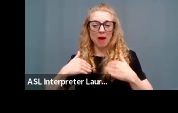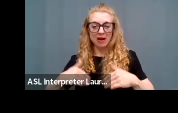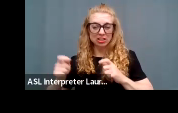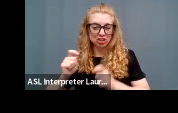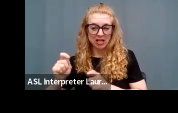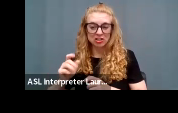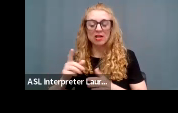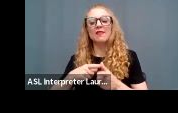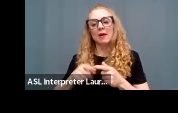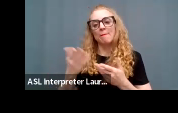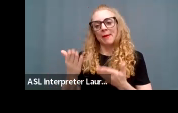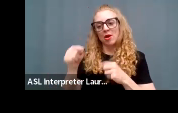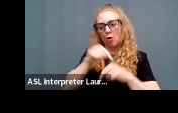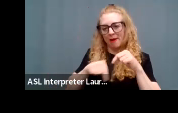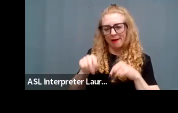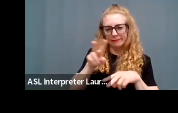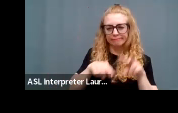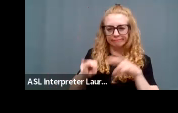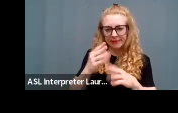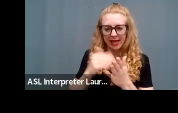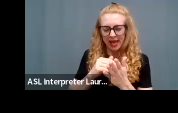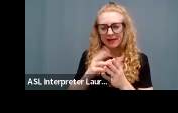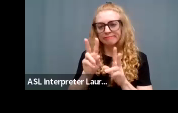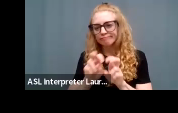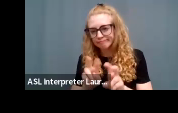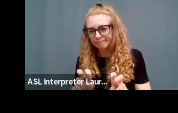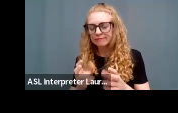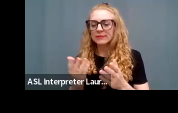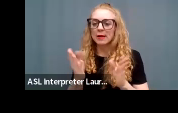need to go back and reassess and replan and prioritize so it's really important that we